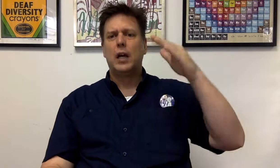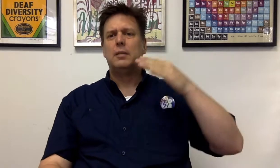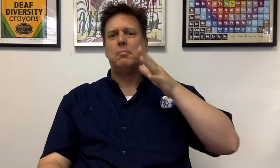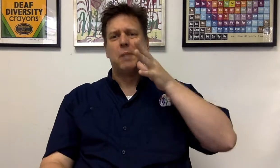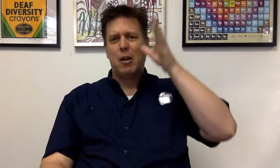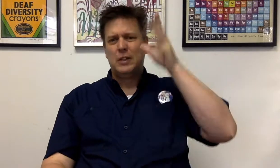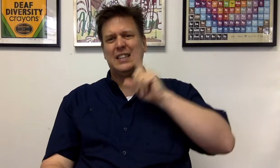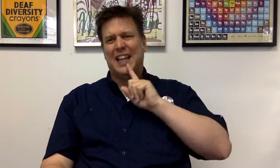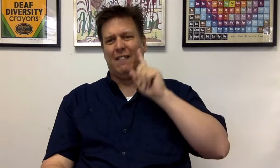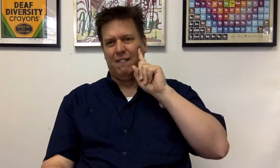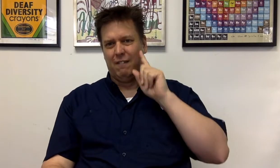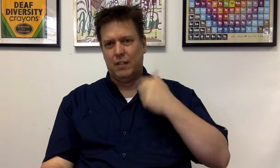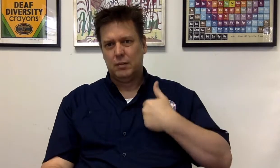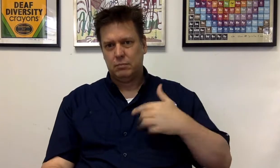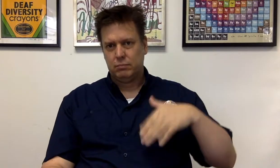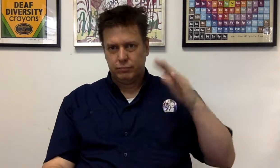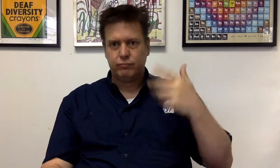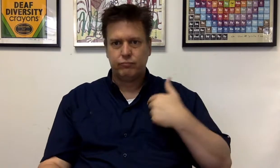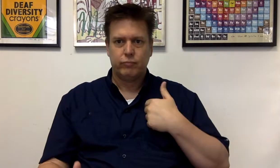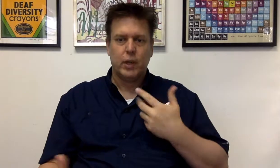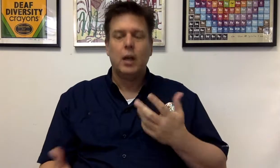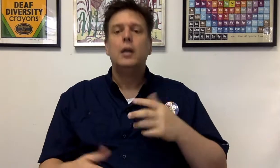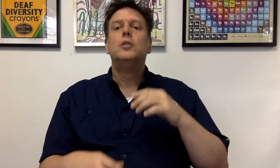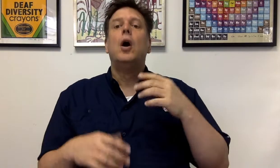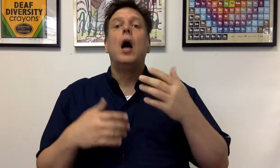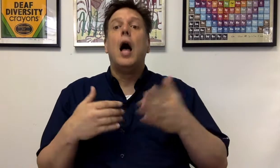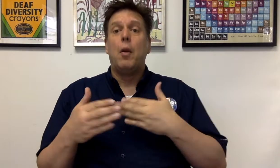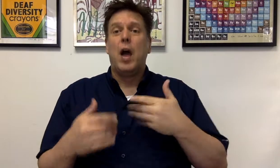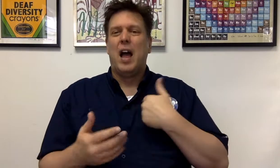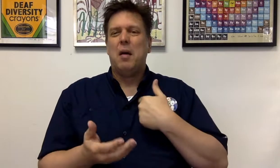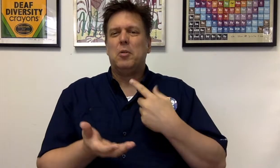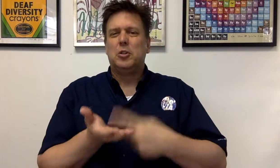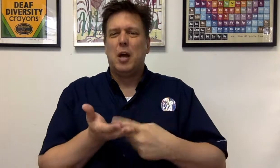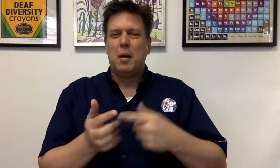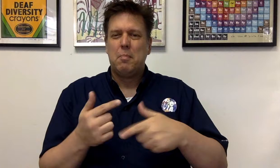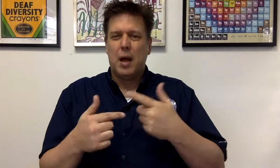hearing and I was raised with Deaf parents and